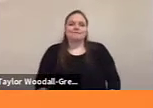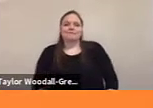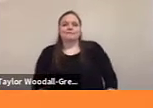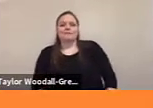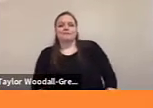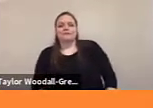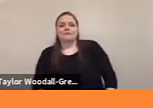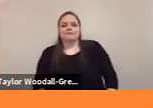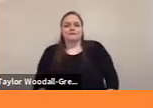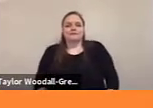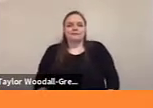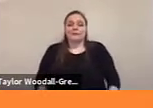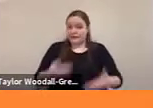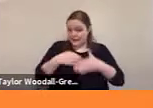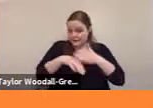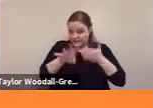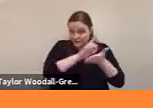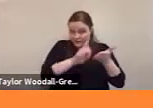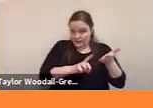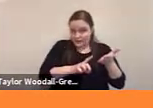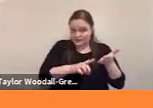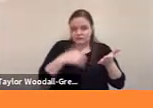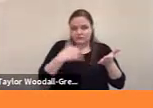Accessible design is good for everyone.